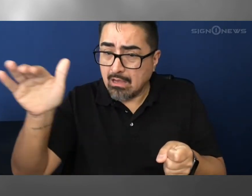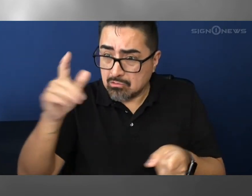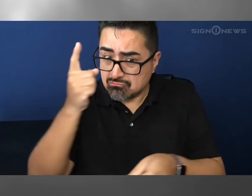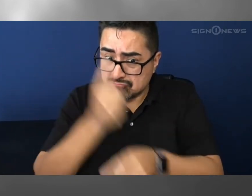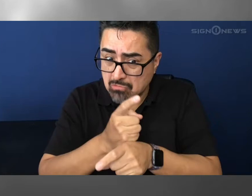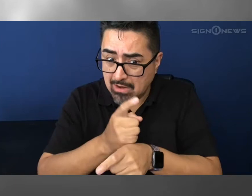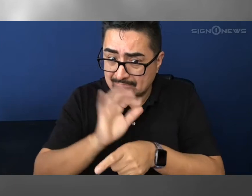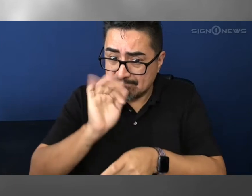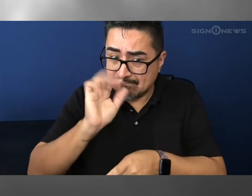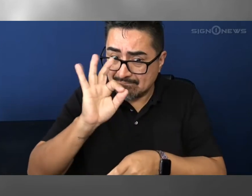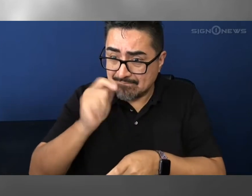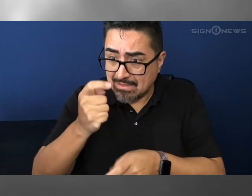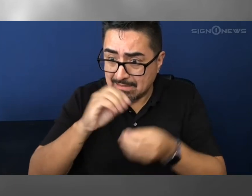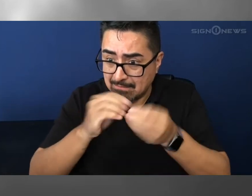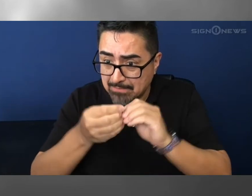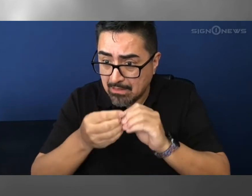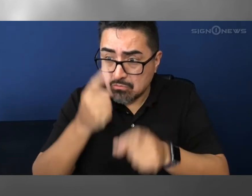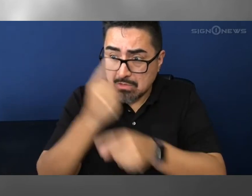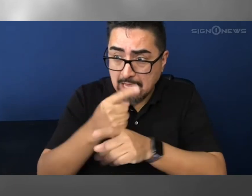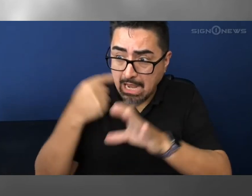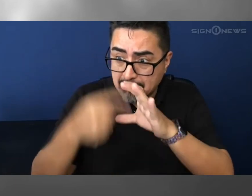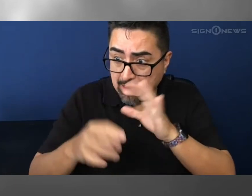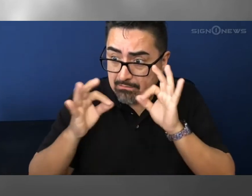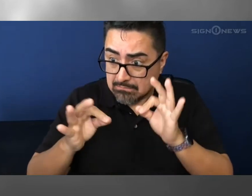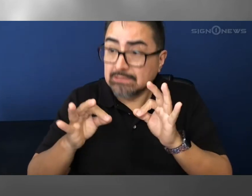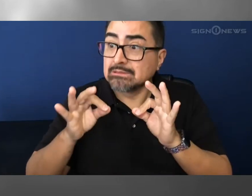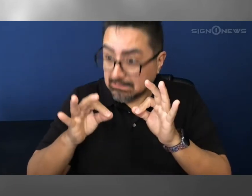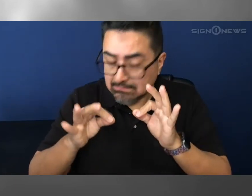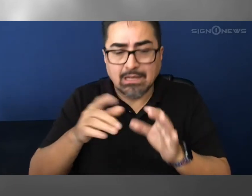correct fax number or email to send it.